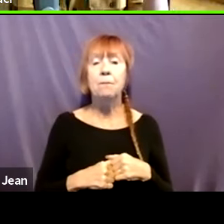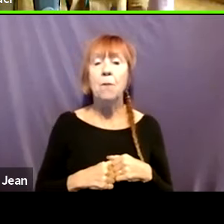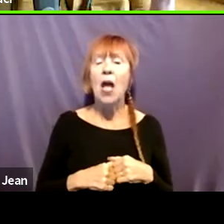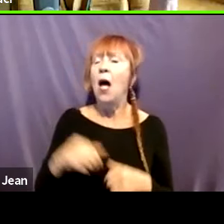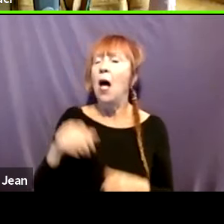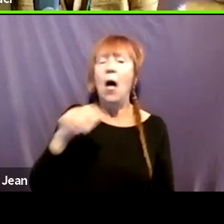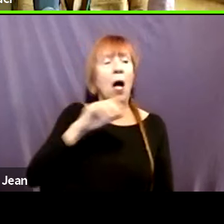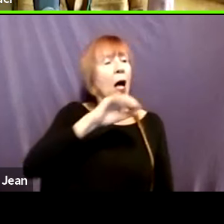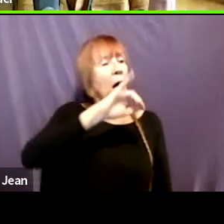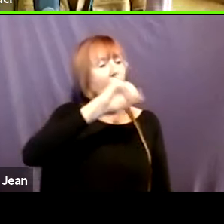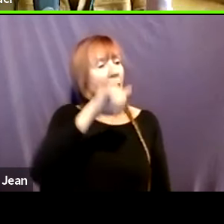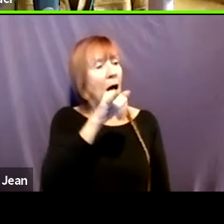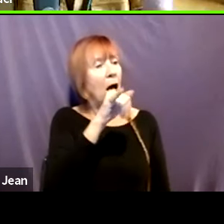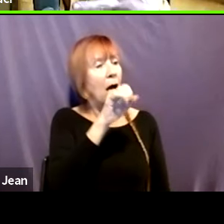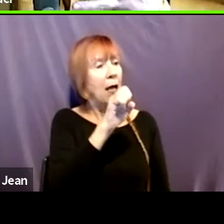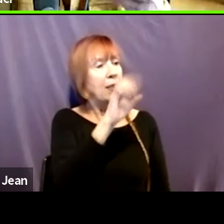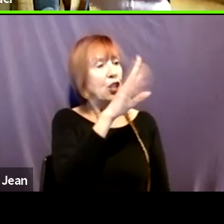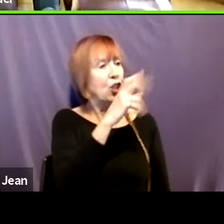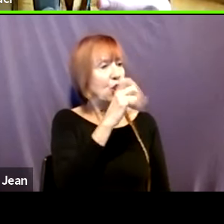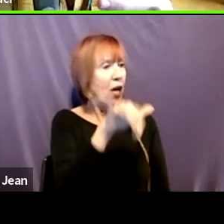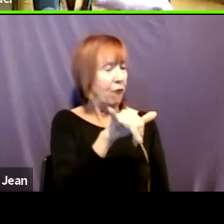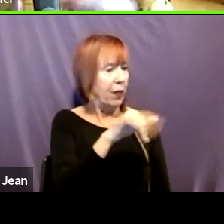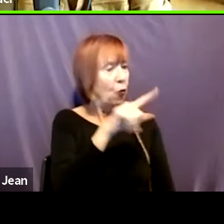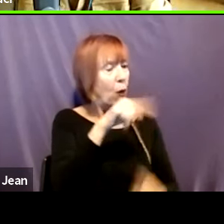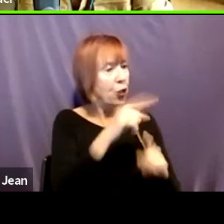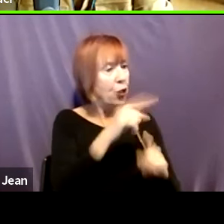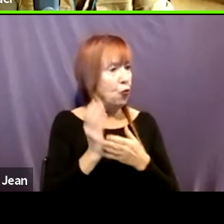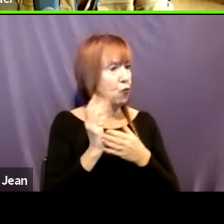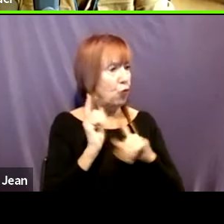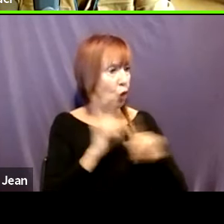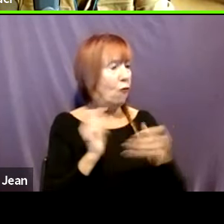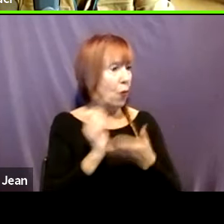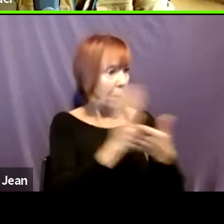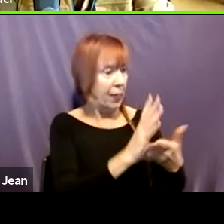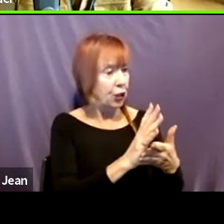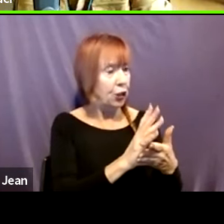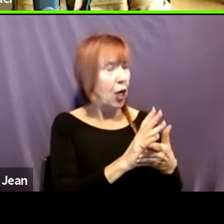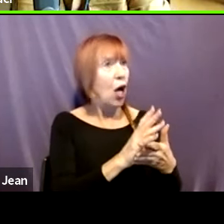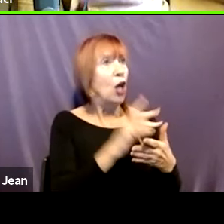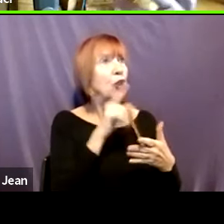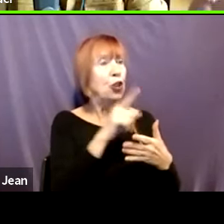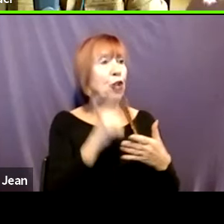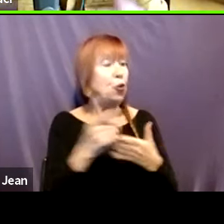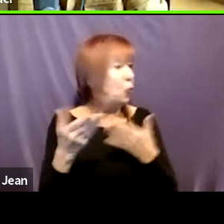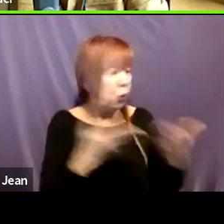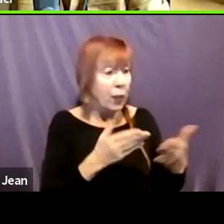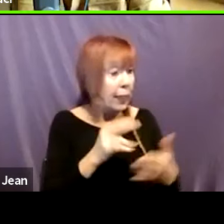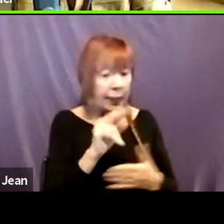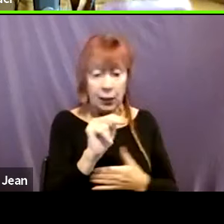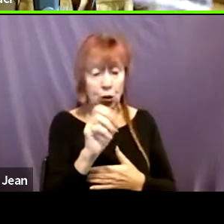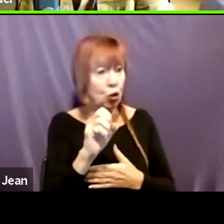Thoughts on leave-behinds. Do you bring note cards? Do you bring any sort of visuals,